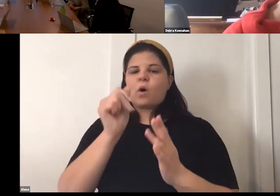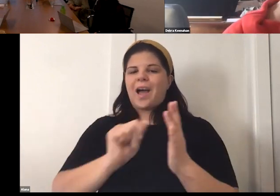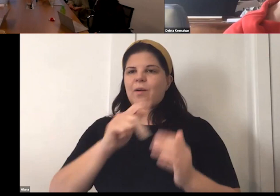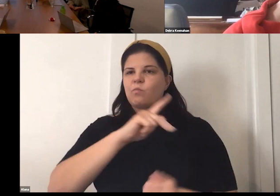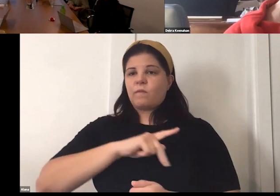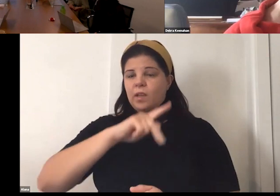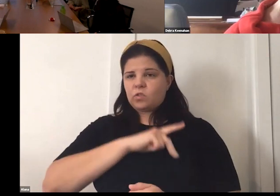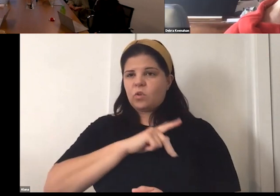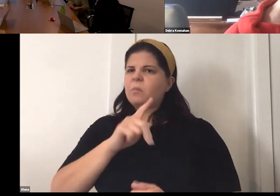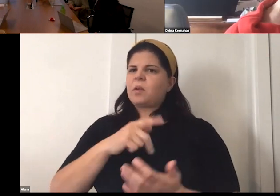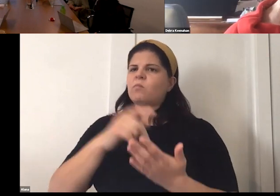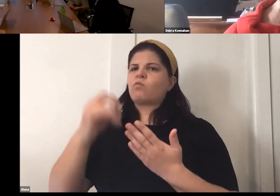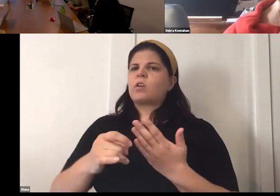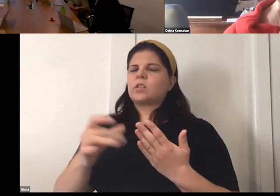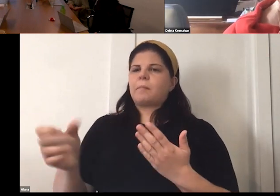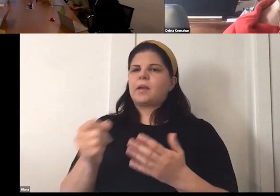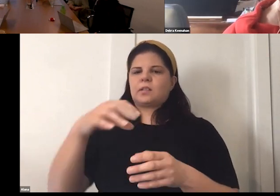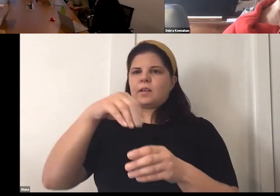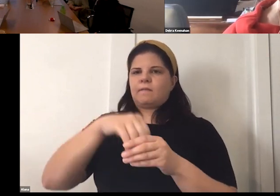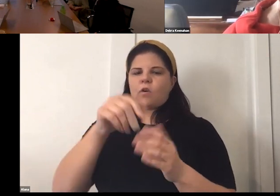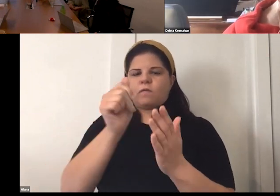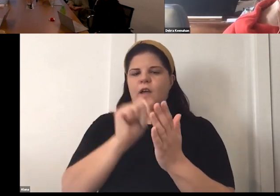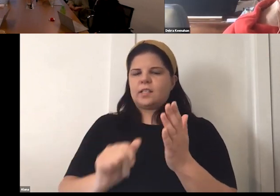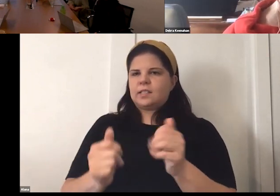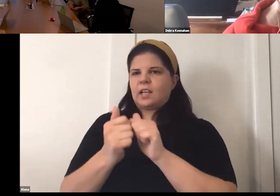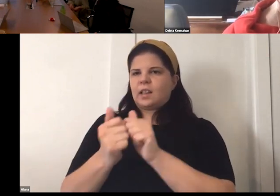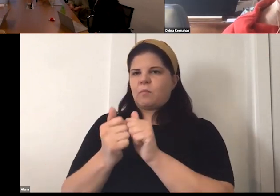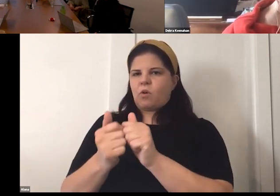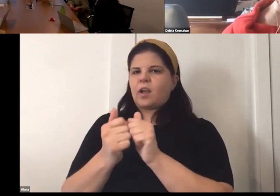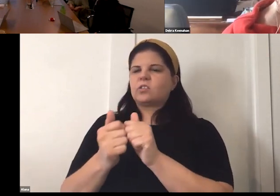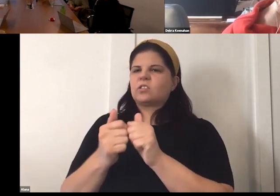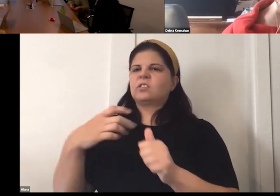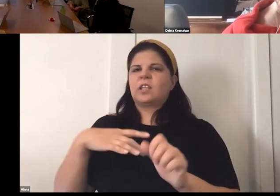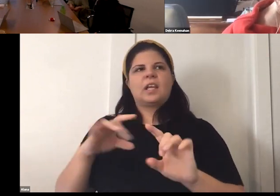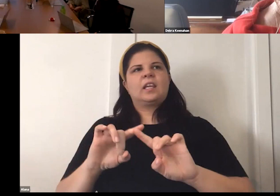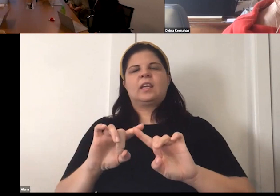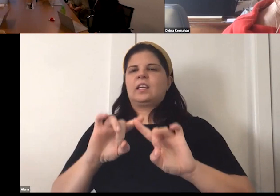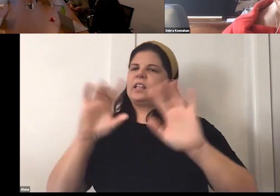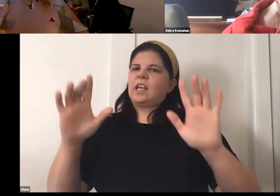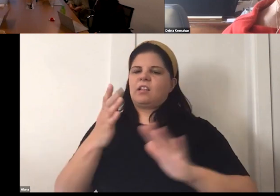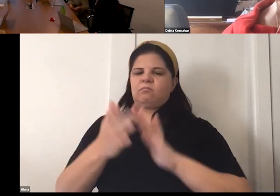involve an artistic collaboration and have a clearly defined arts component.